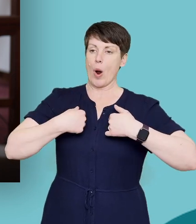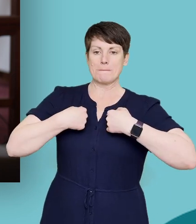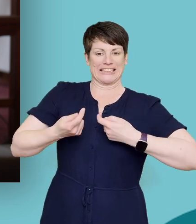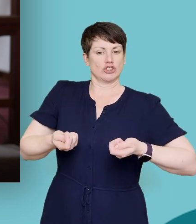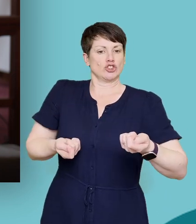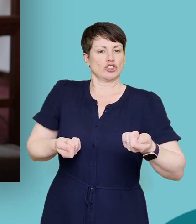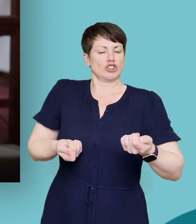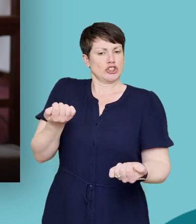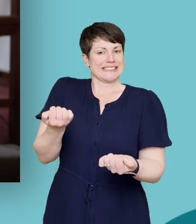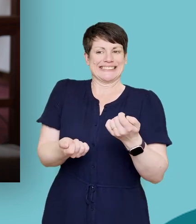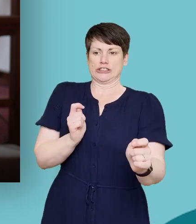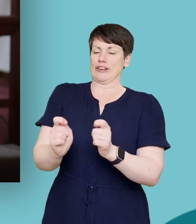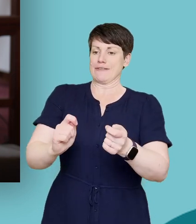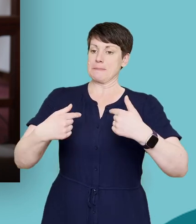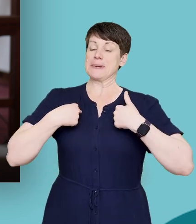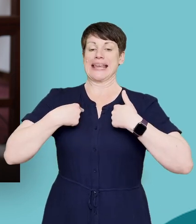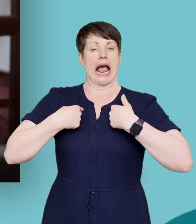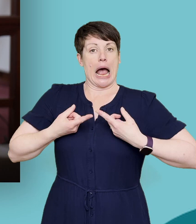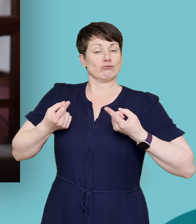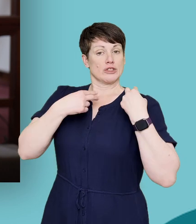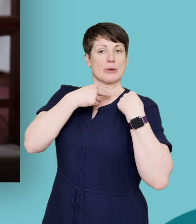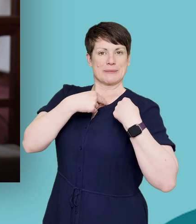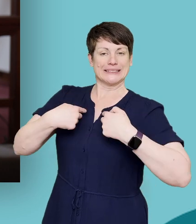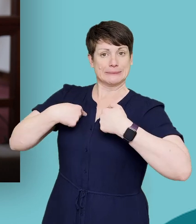transformation. We're the main character in the story.